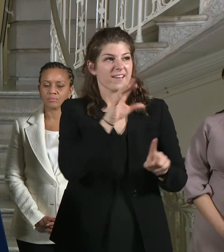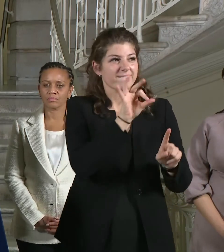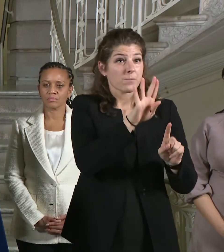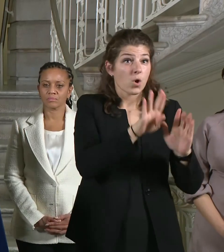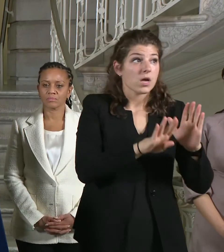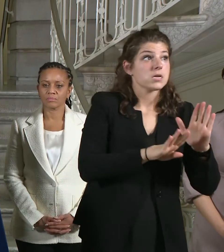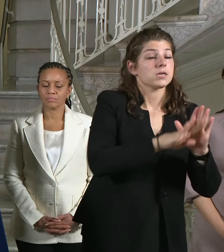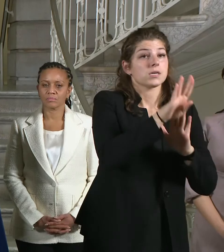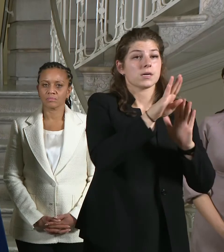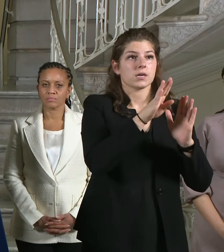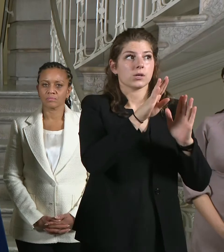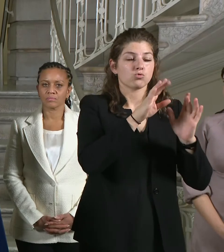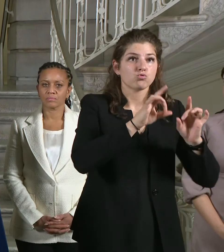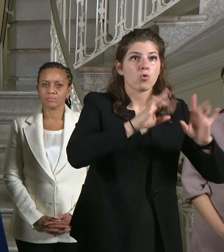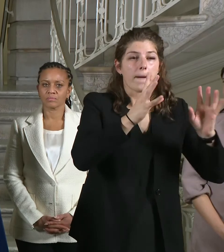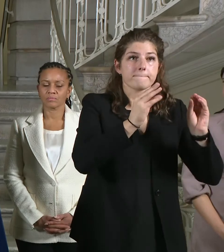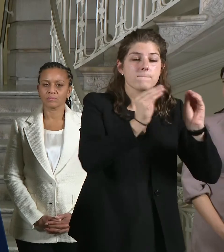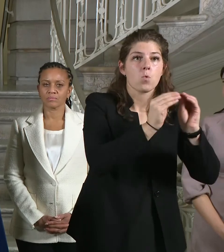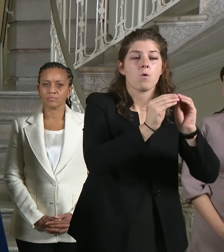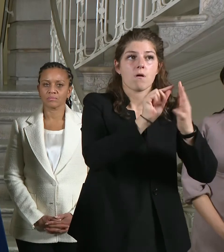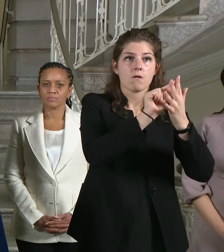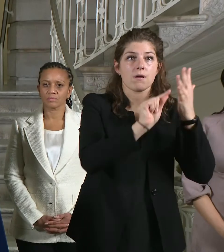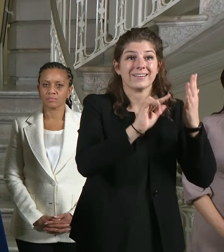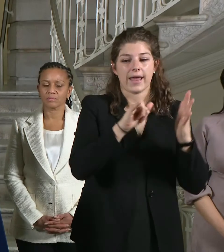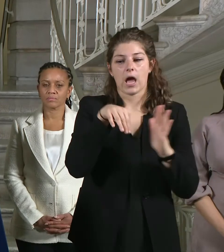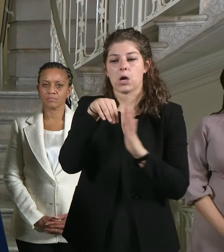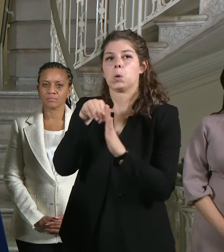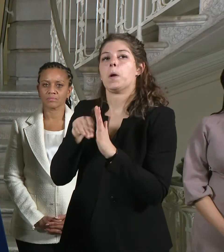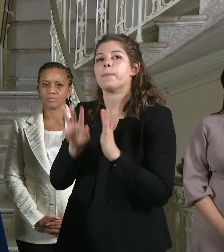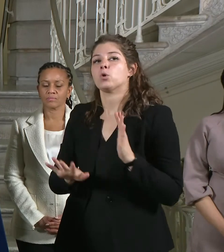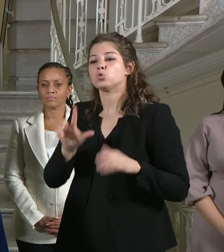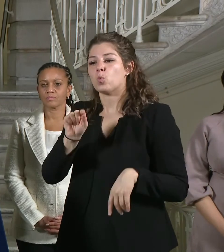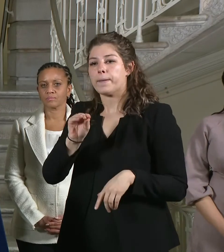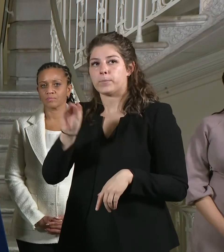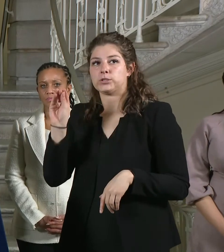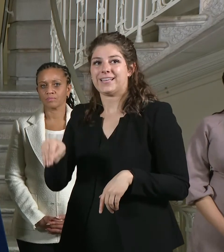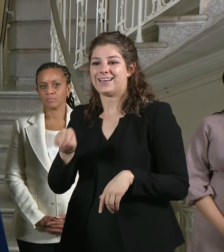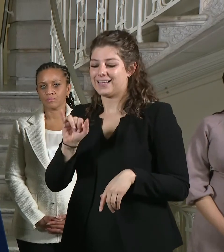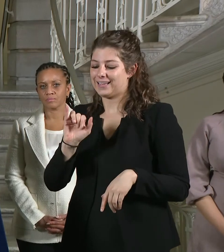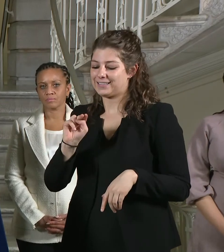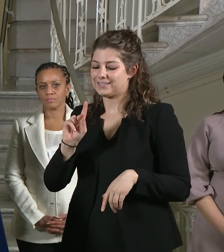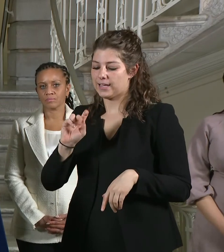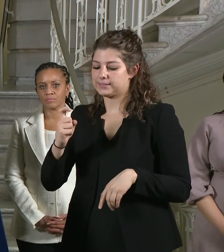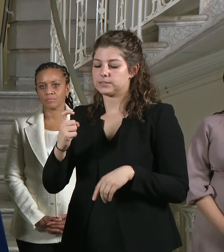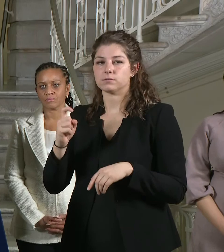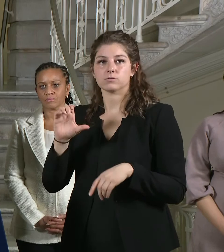WILL ACCOMPLISH. HE STARTED OUT RUGGED AND I THINK WE WERE UP